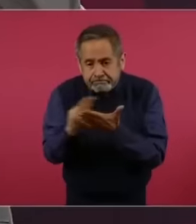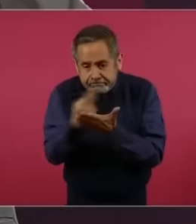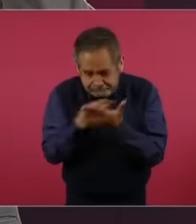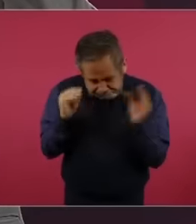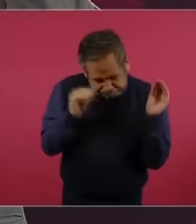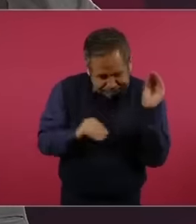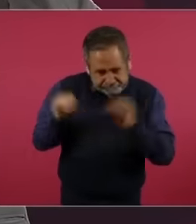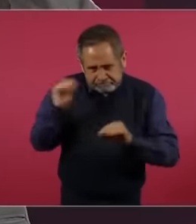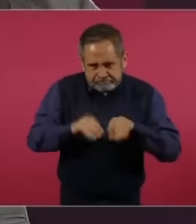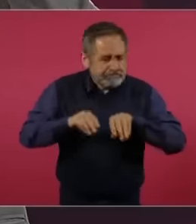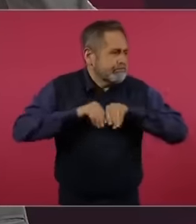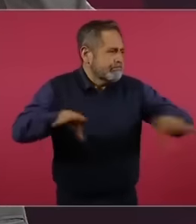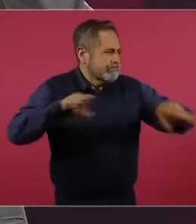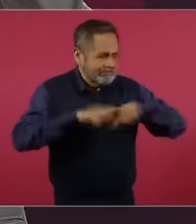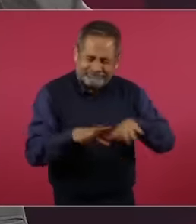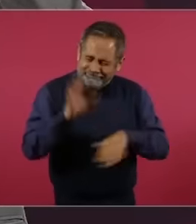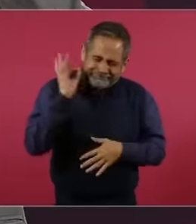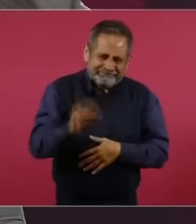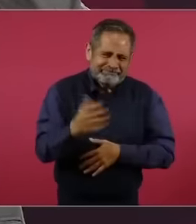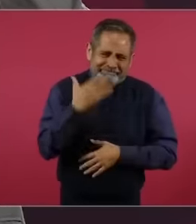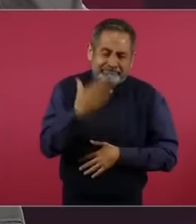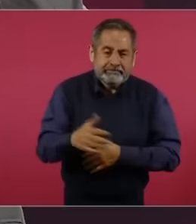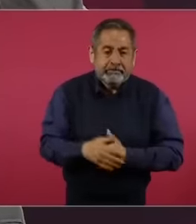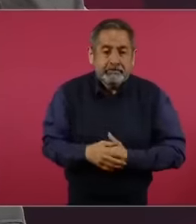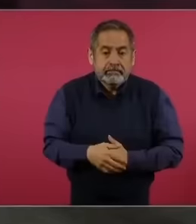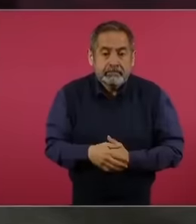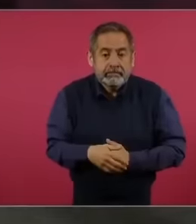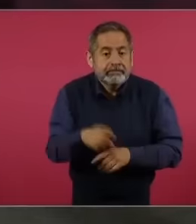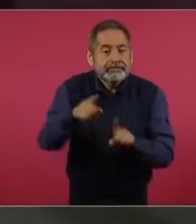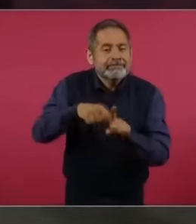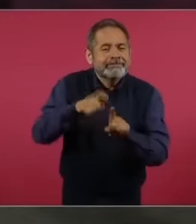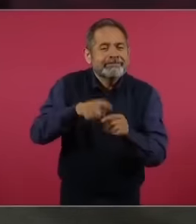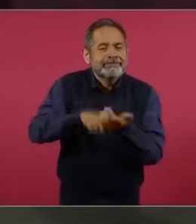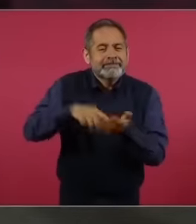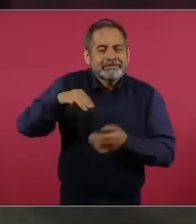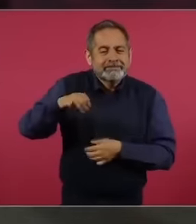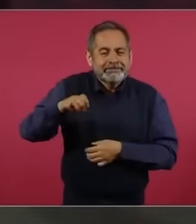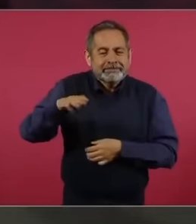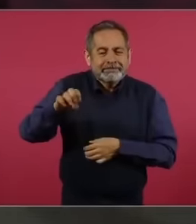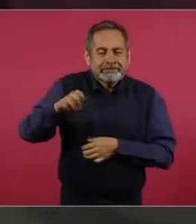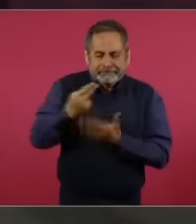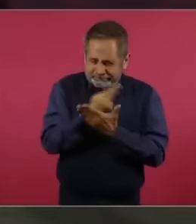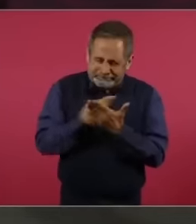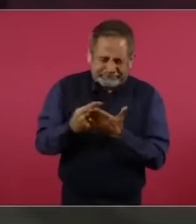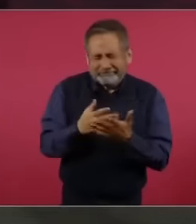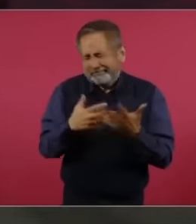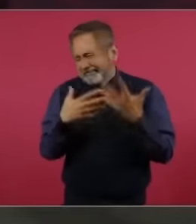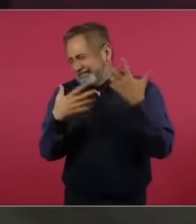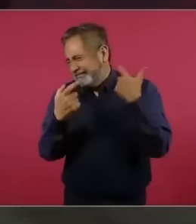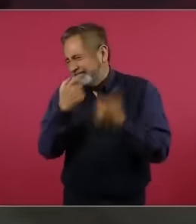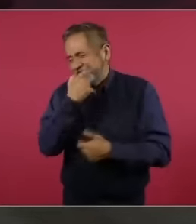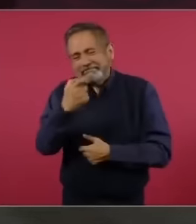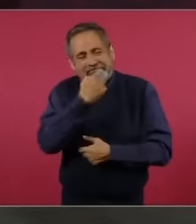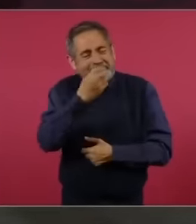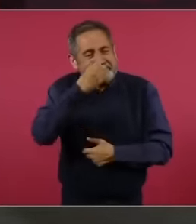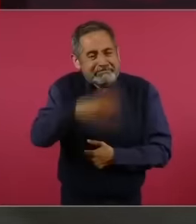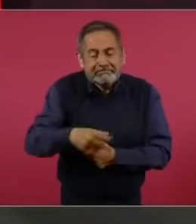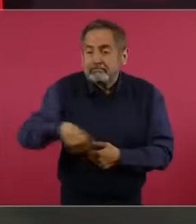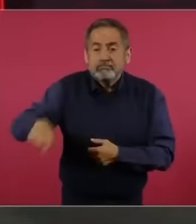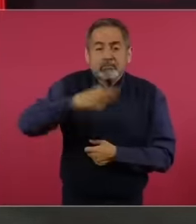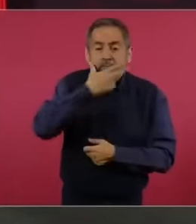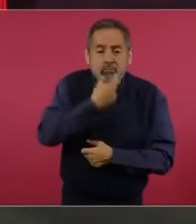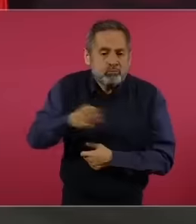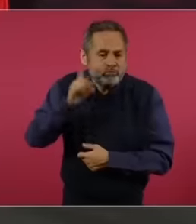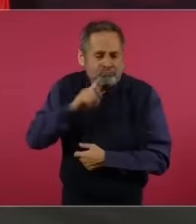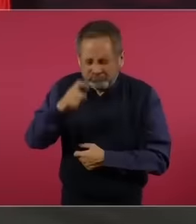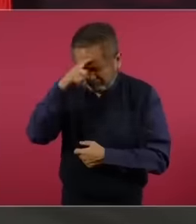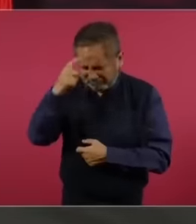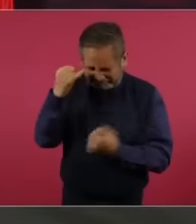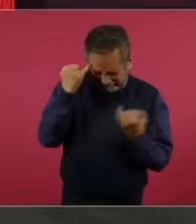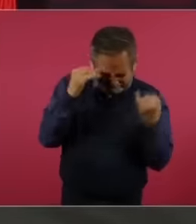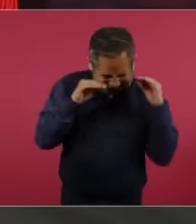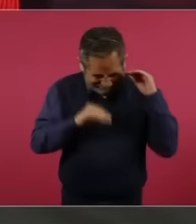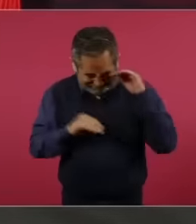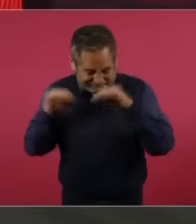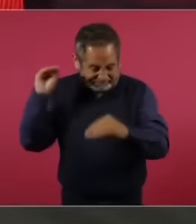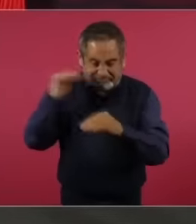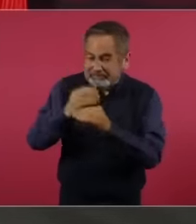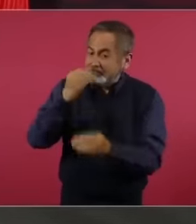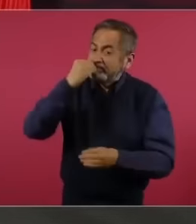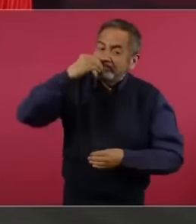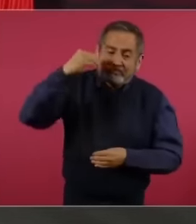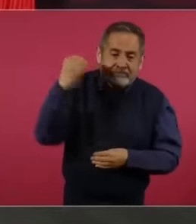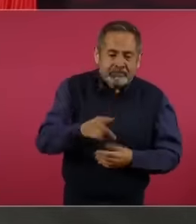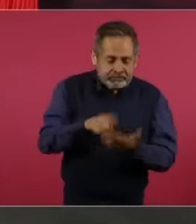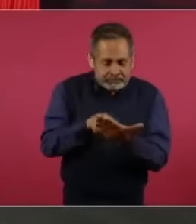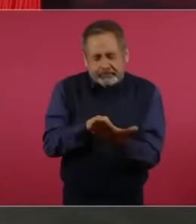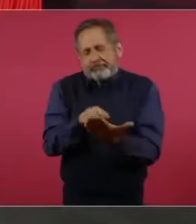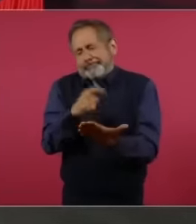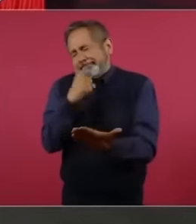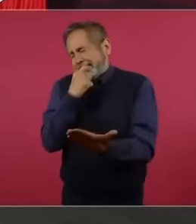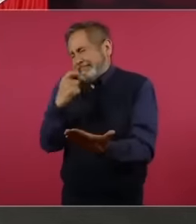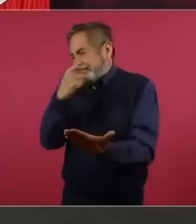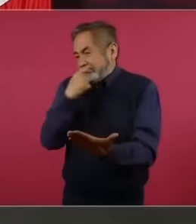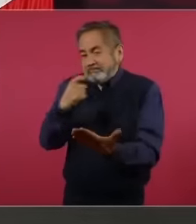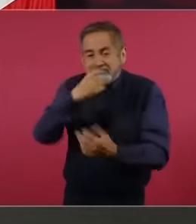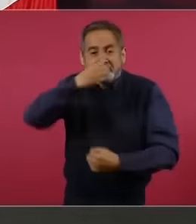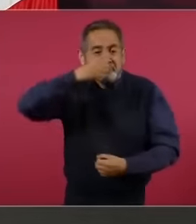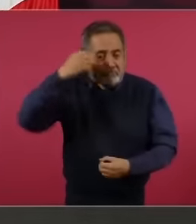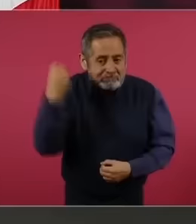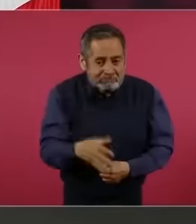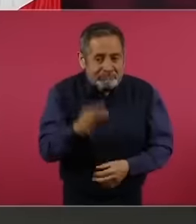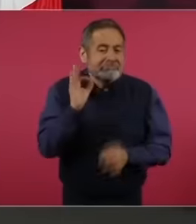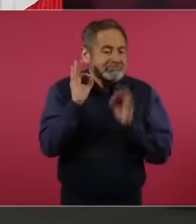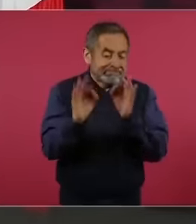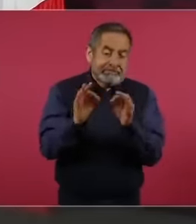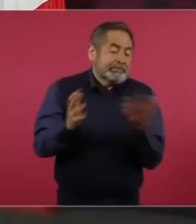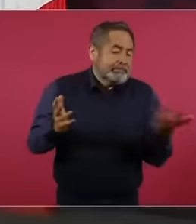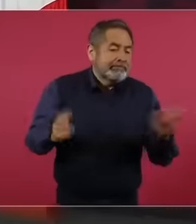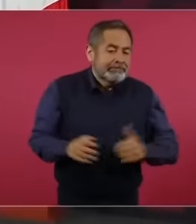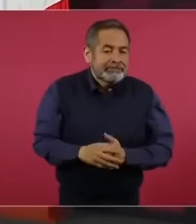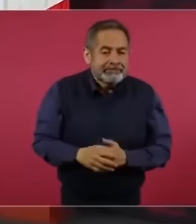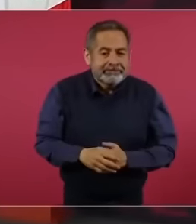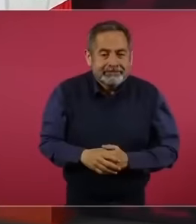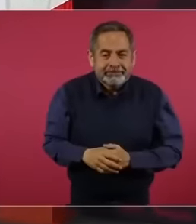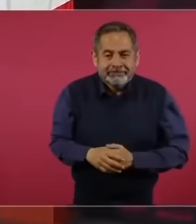those who make the memes, what an outrage, women, men, what do they do to us? laugh a lot Yes